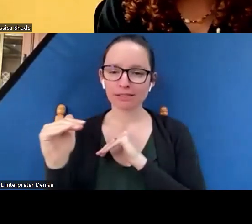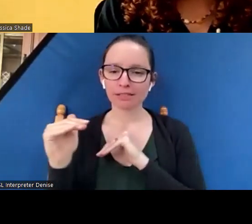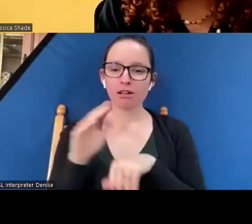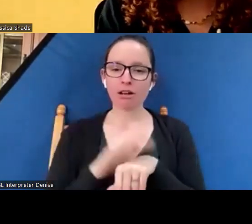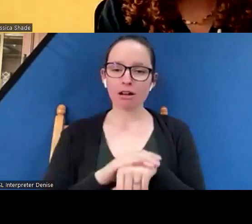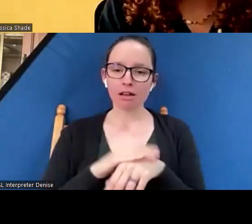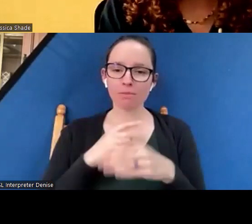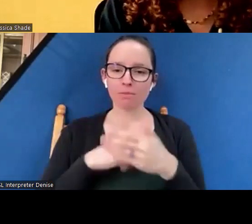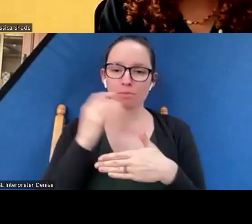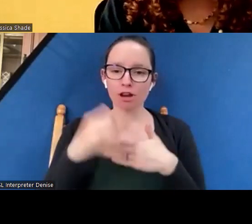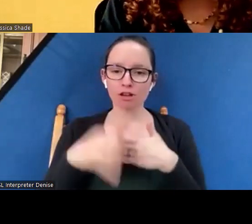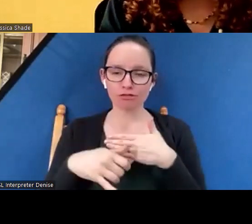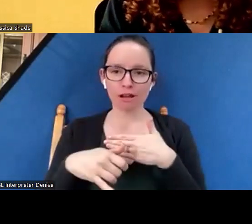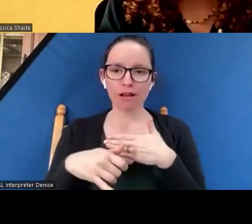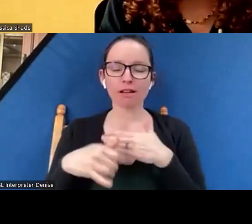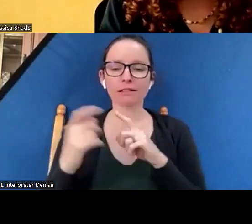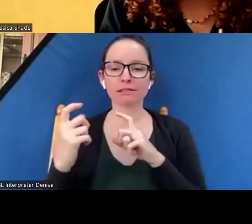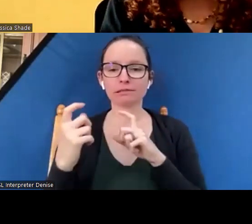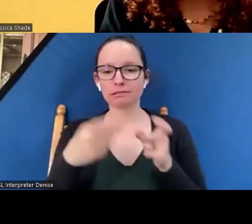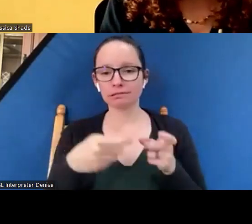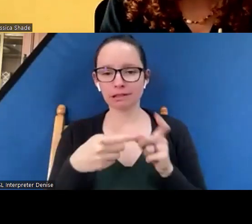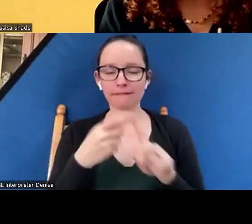by funding cycles?